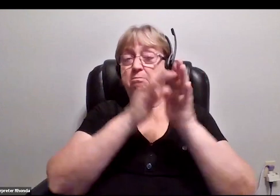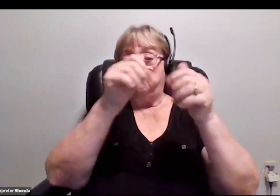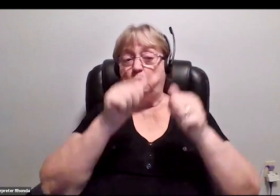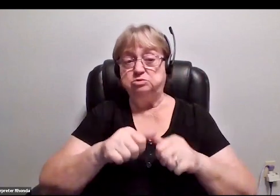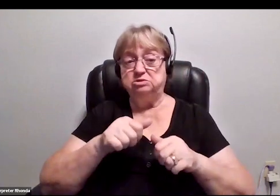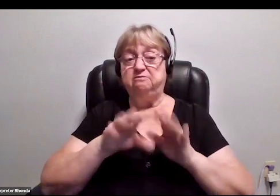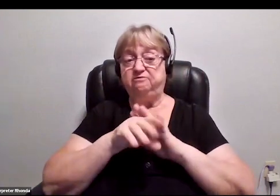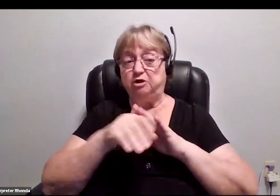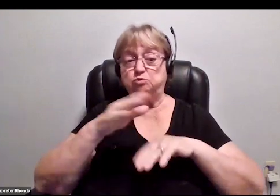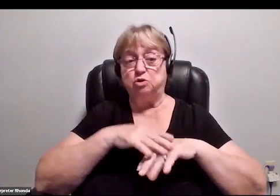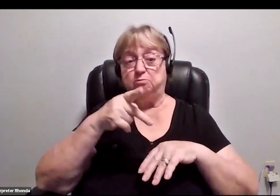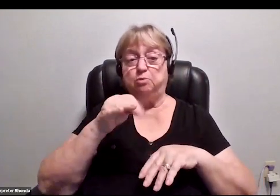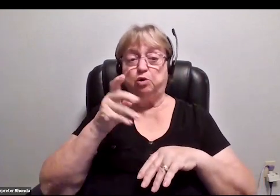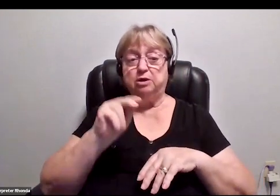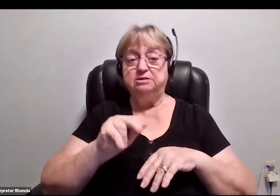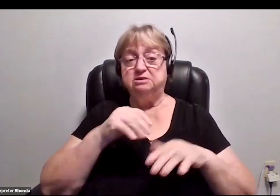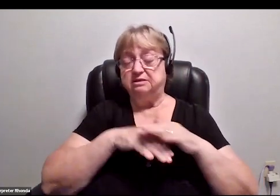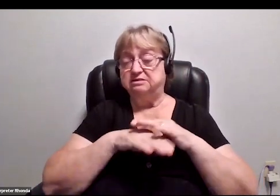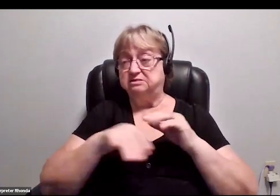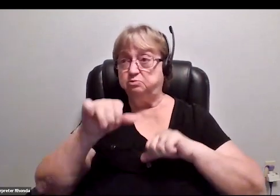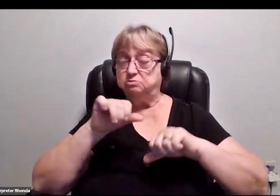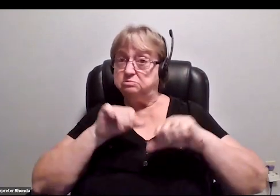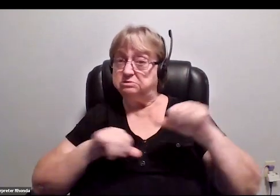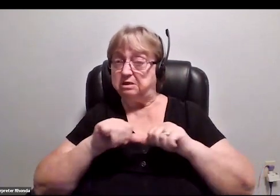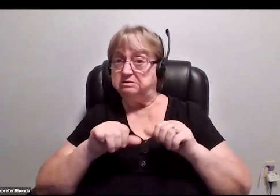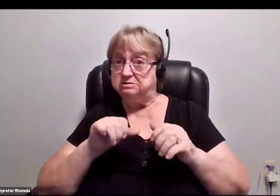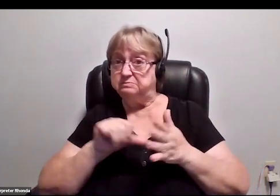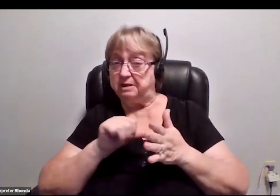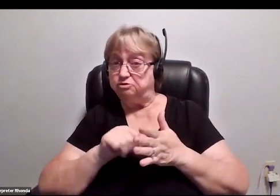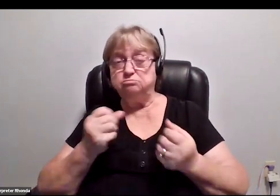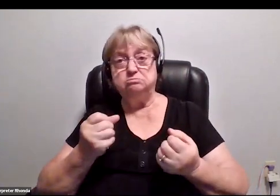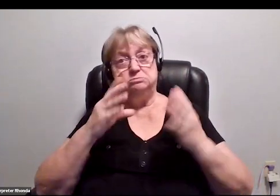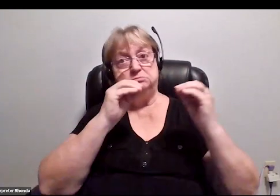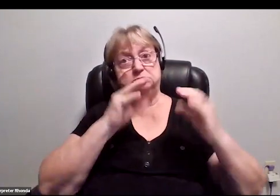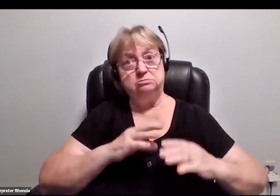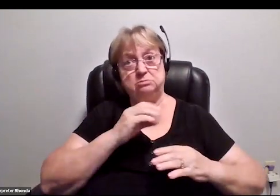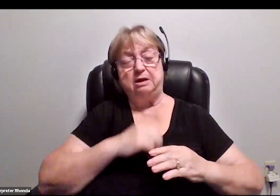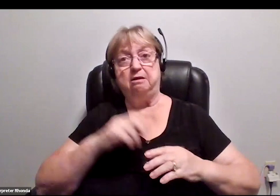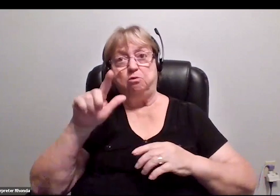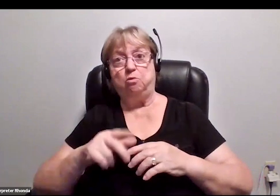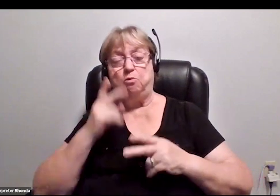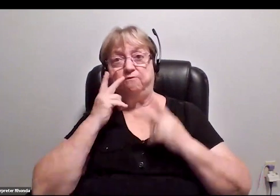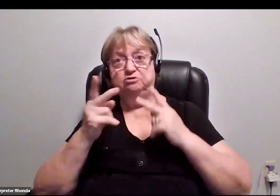which many teachers of blind and low vision students go to to get resources.